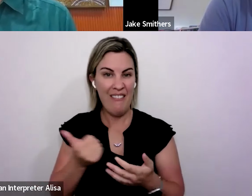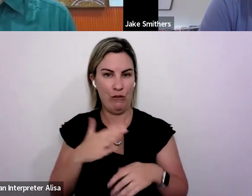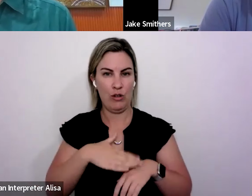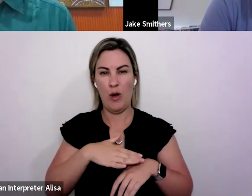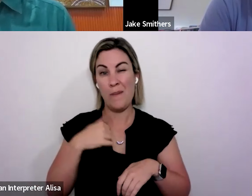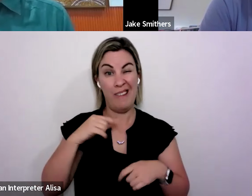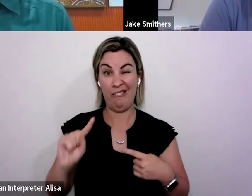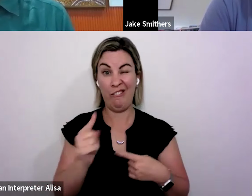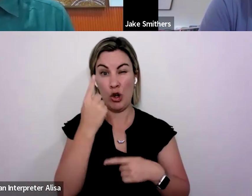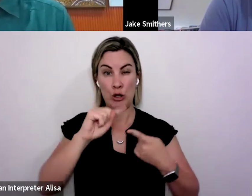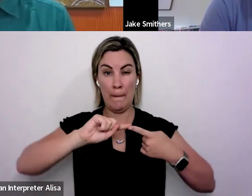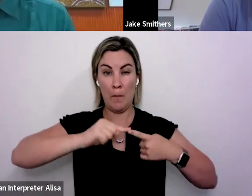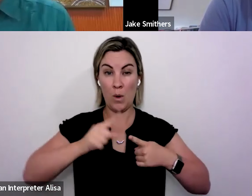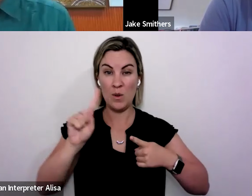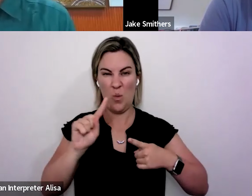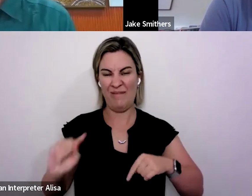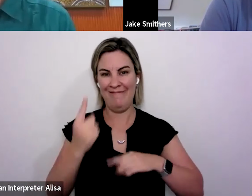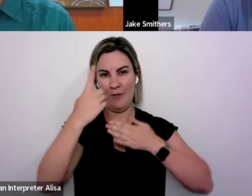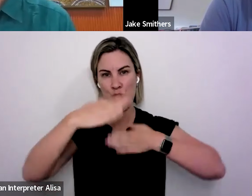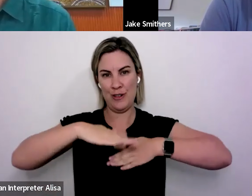Fantastic. Thank you very much.